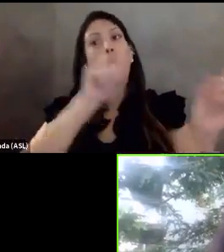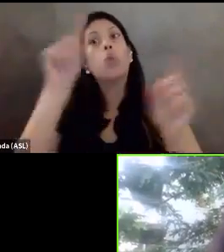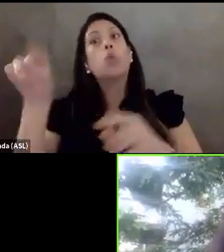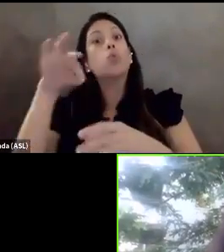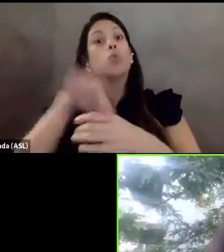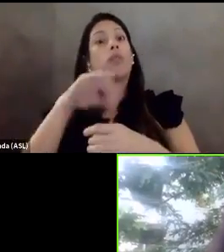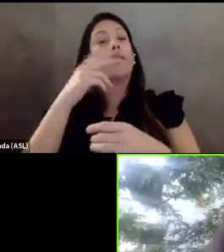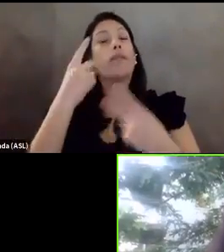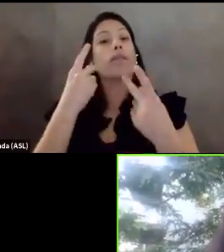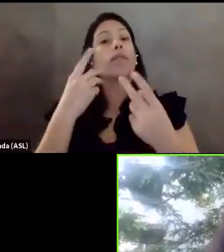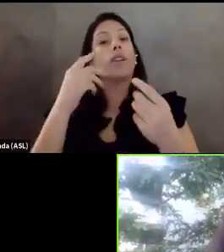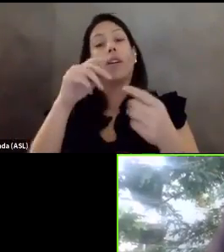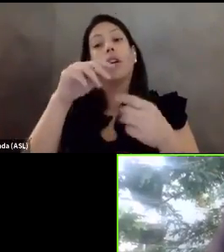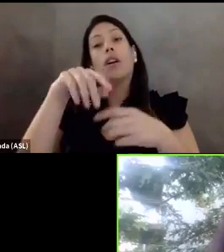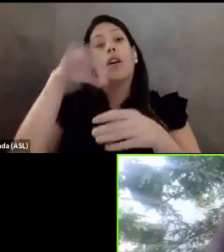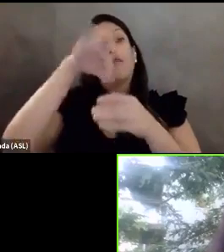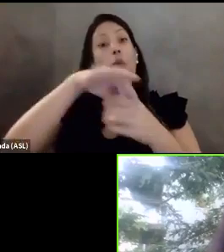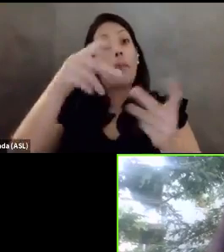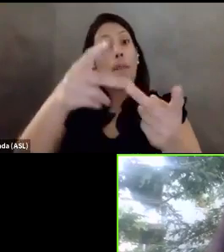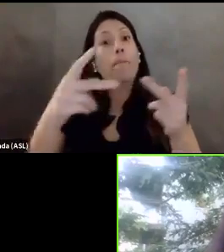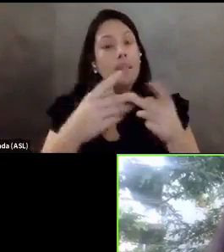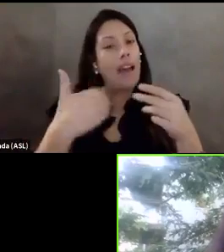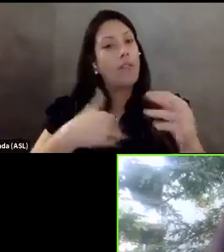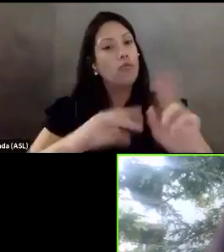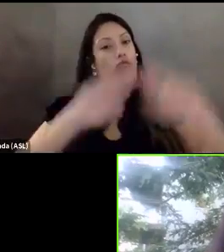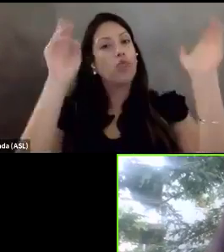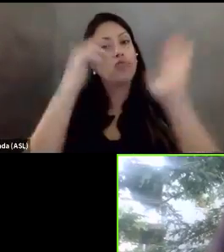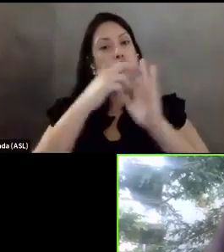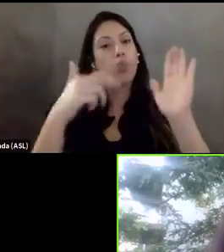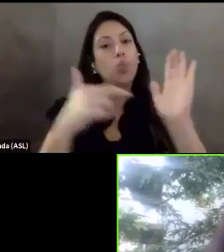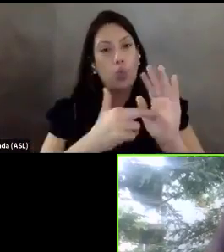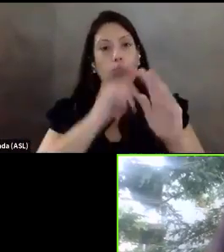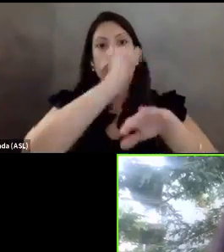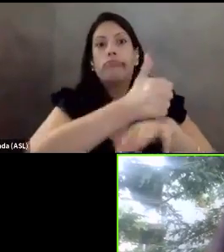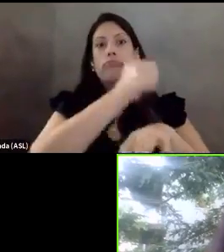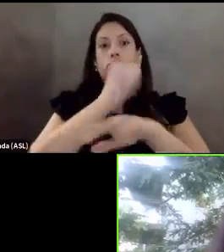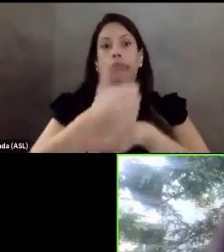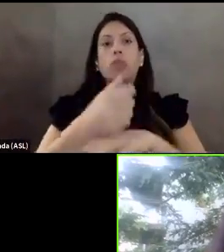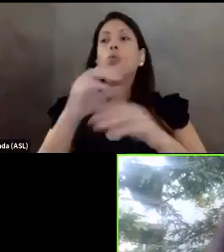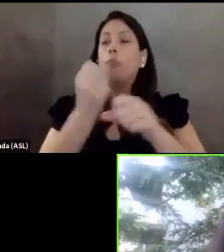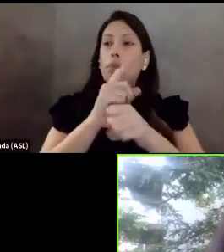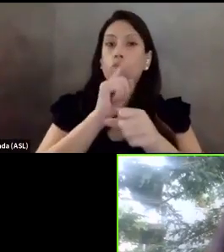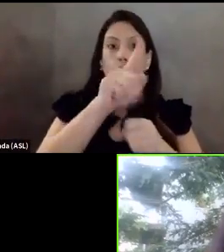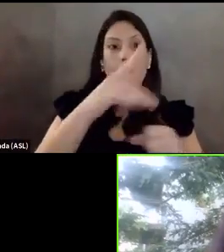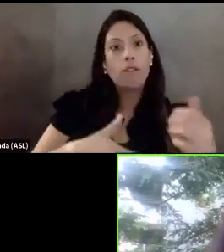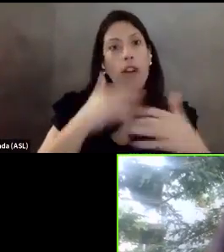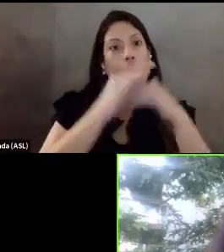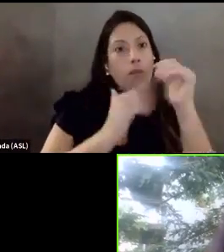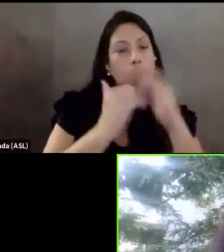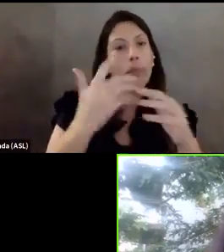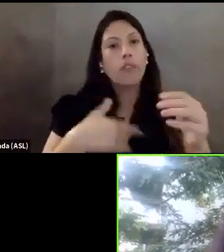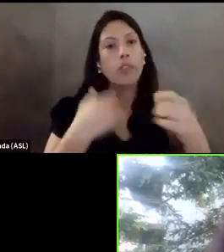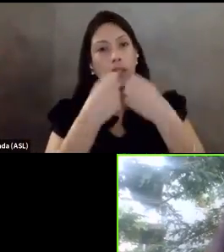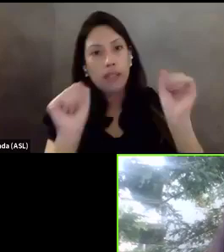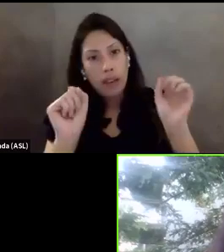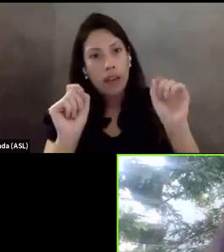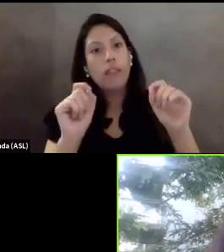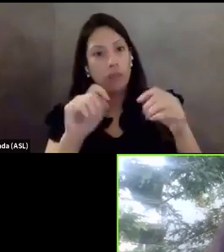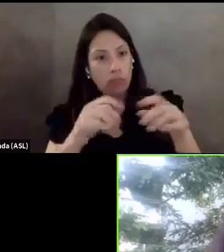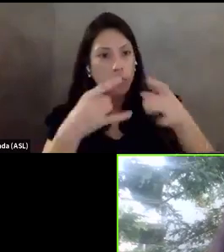Polling places have protocol in place to make this process as safe as possible. Please follow the guidance from volunteers at each location.